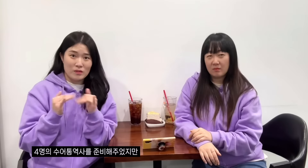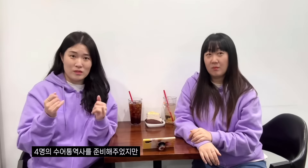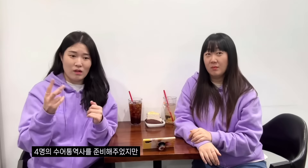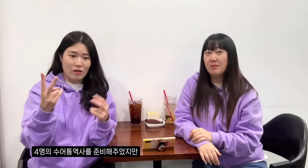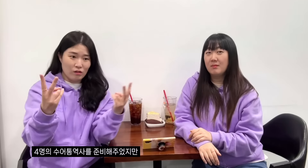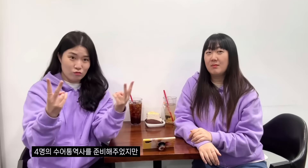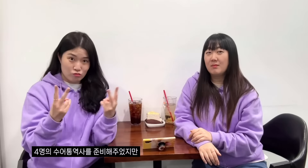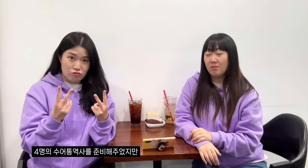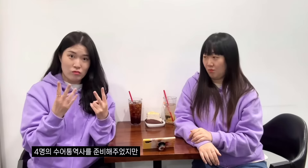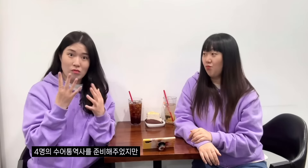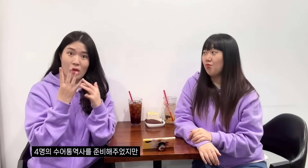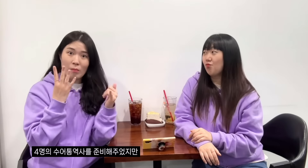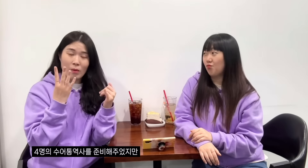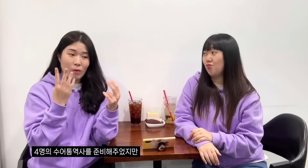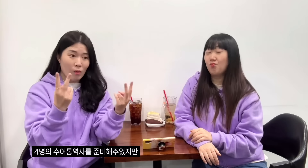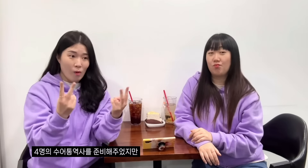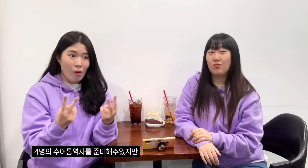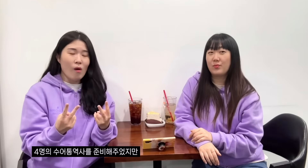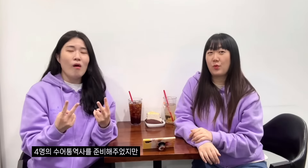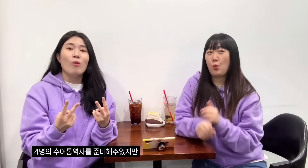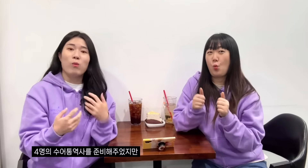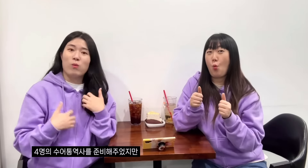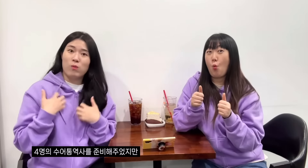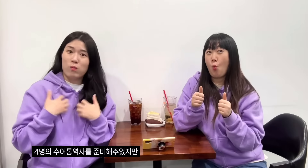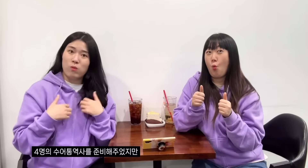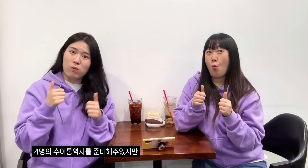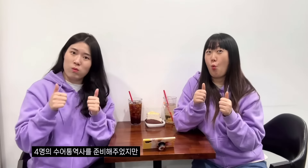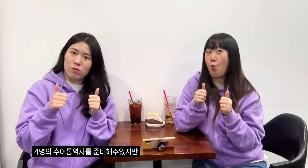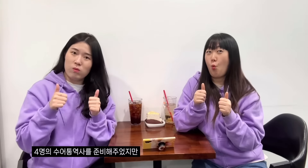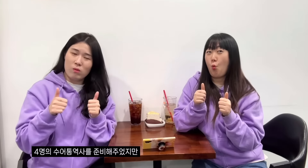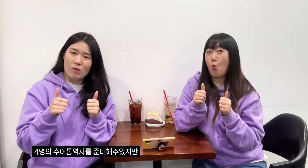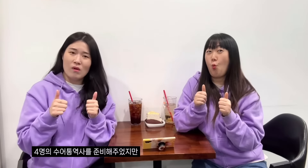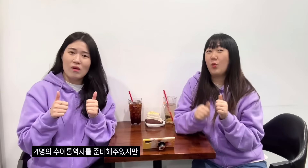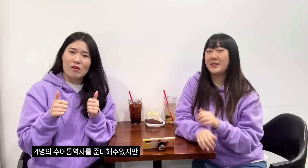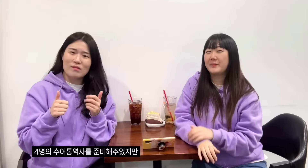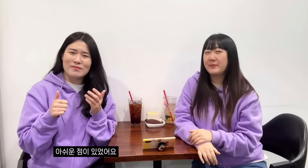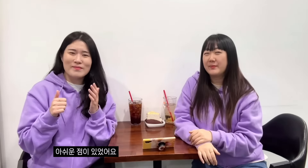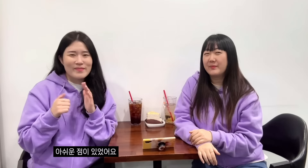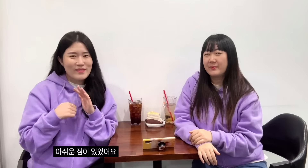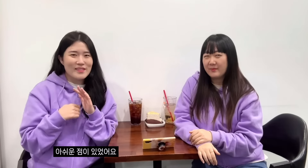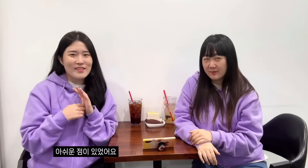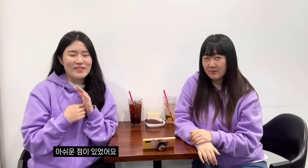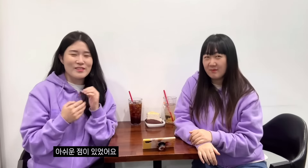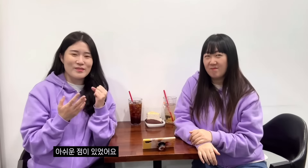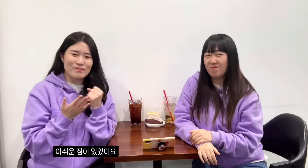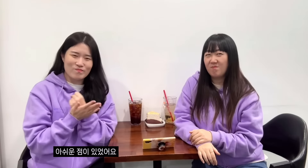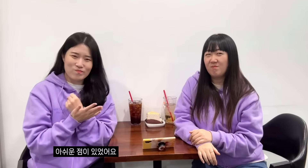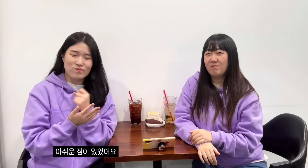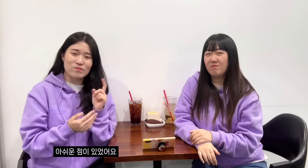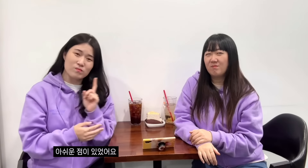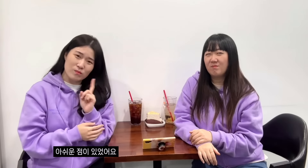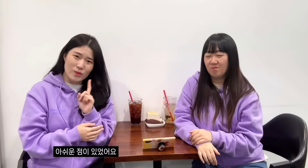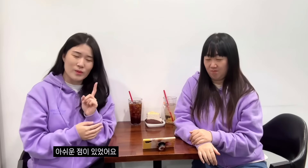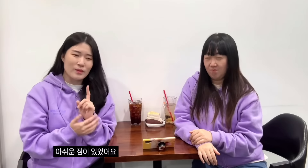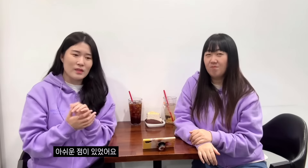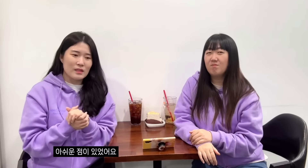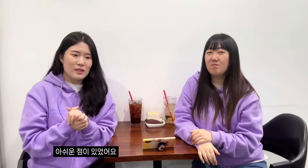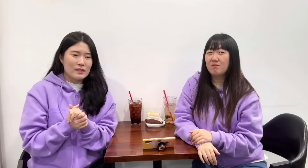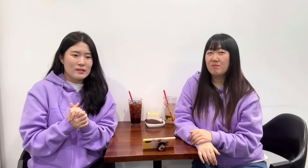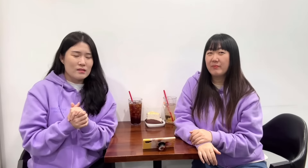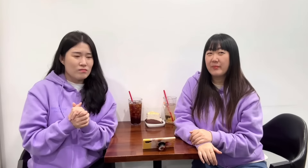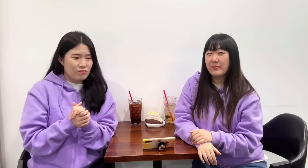They prepared 4 sign language interpreters, but it was a pity